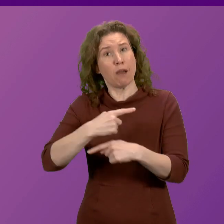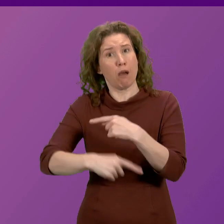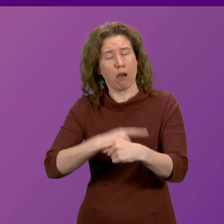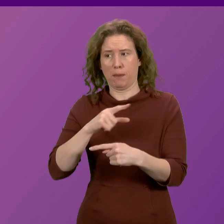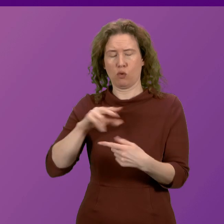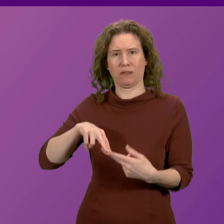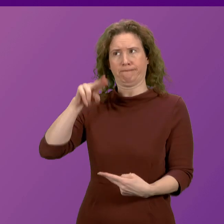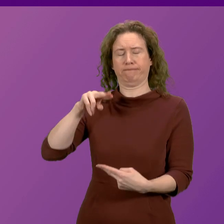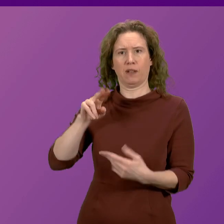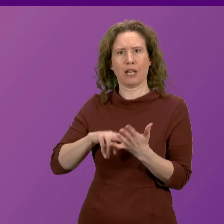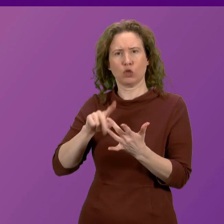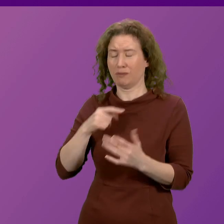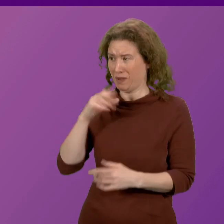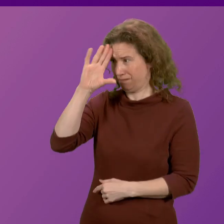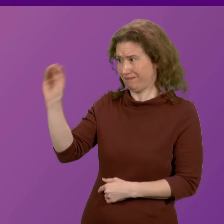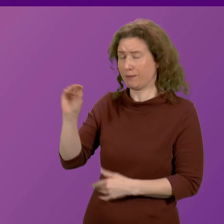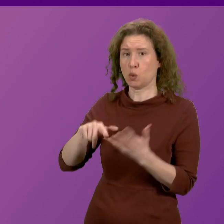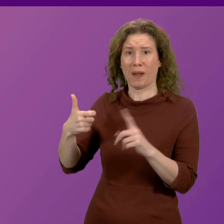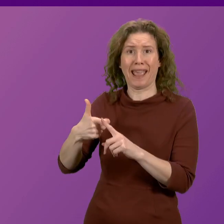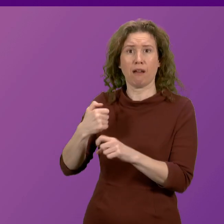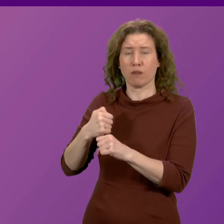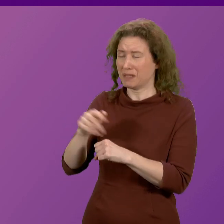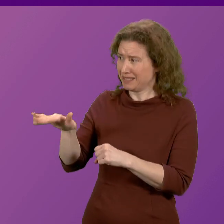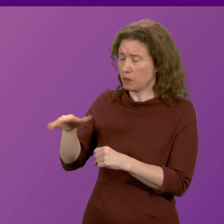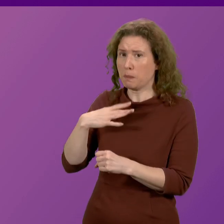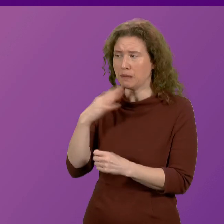Government and asked it to reimburse the national insurance increase for charities